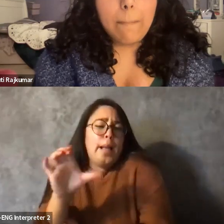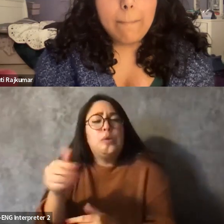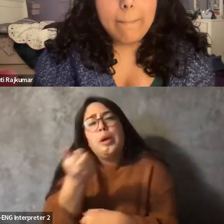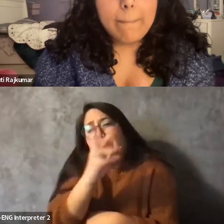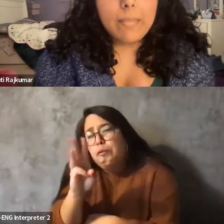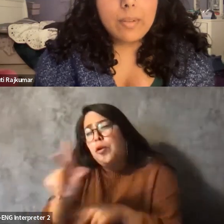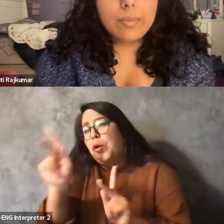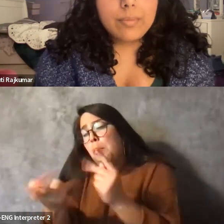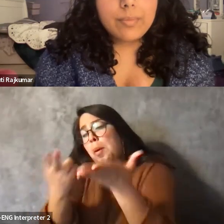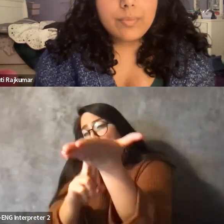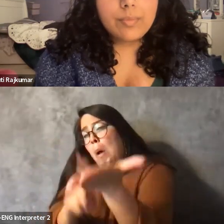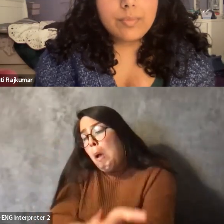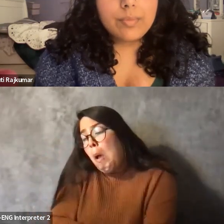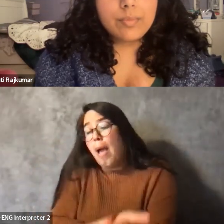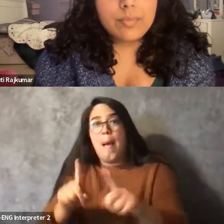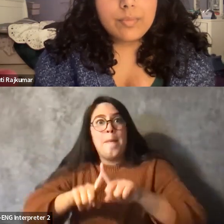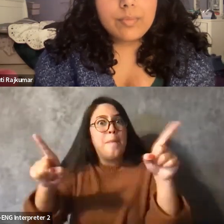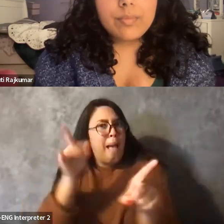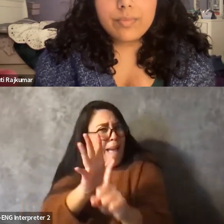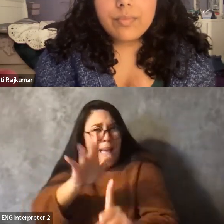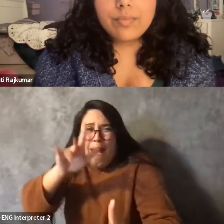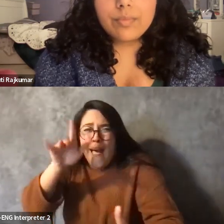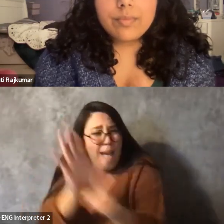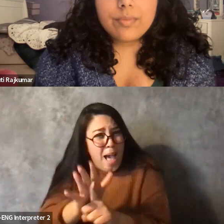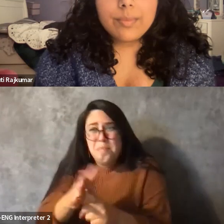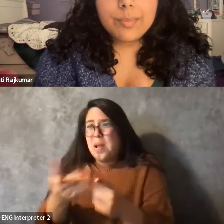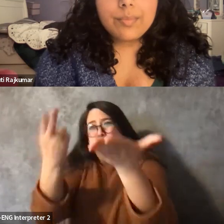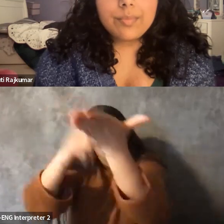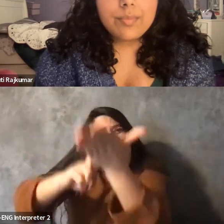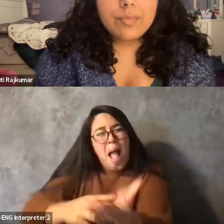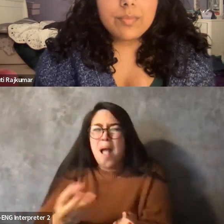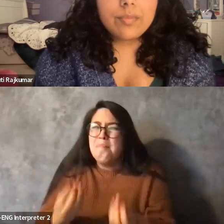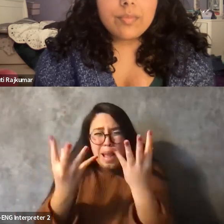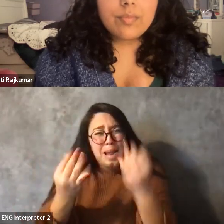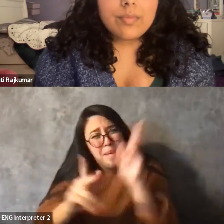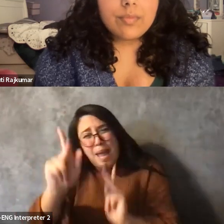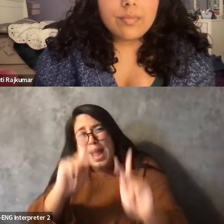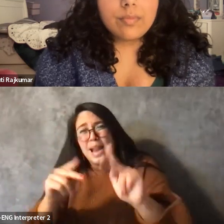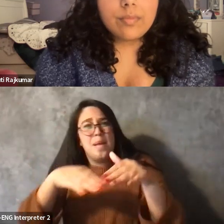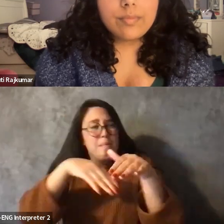And I was flooded with support from both other disabled people as well